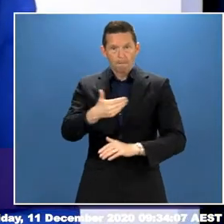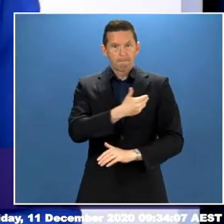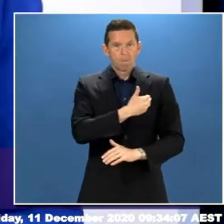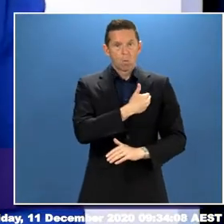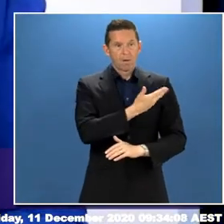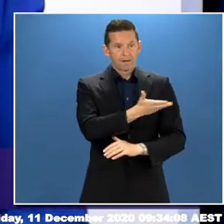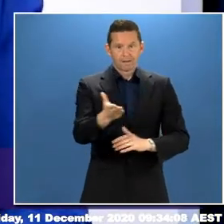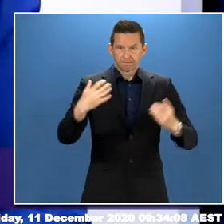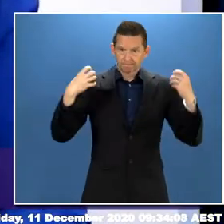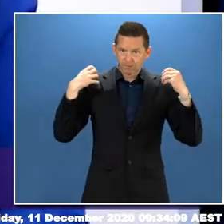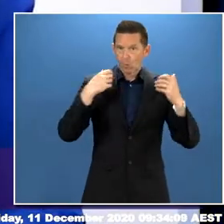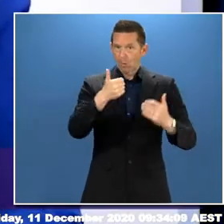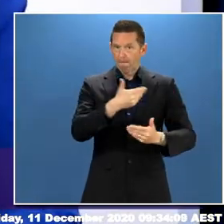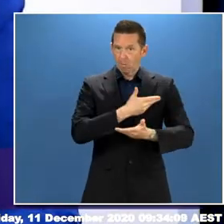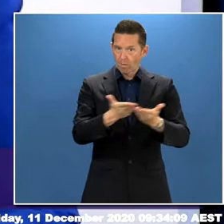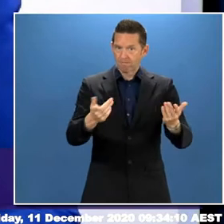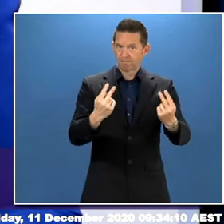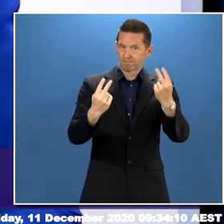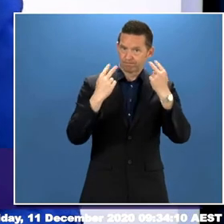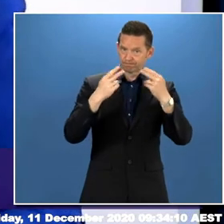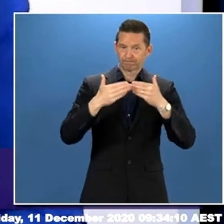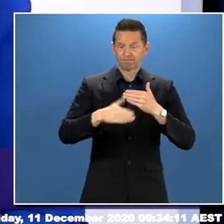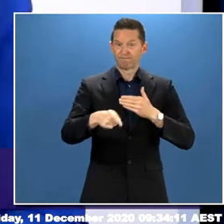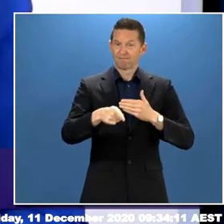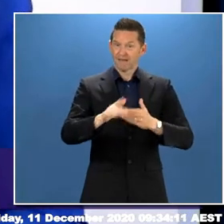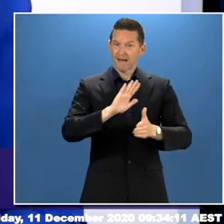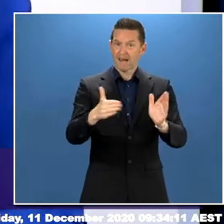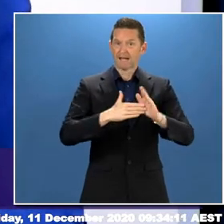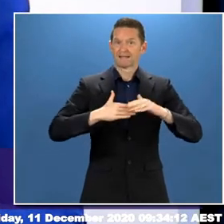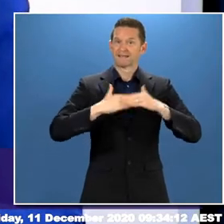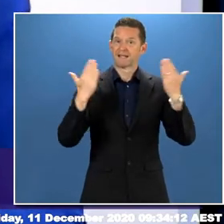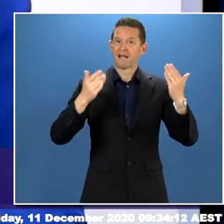the webcast for the final day of Public Hearing 9.